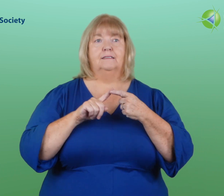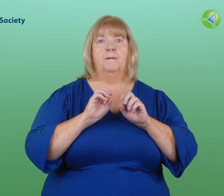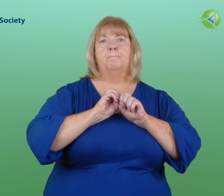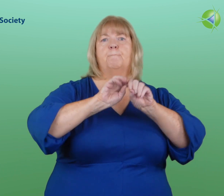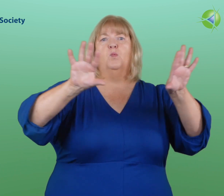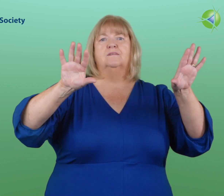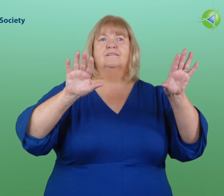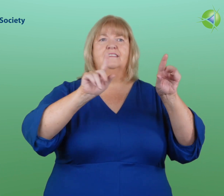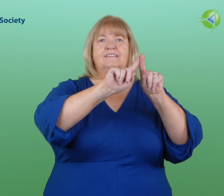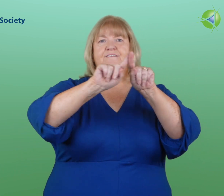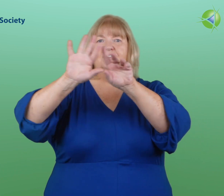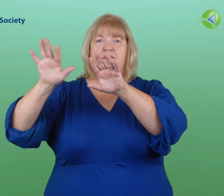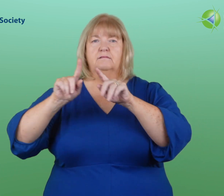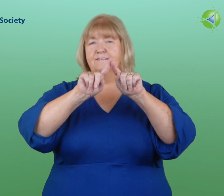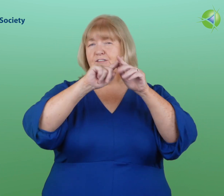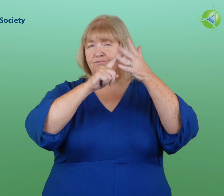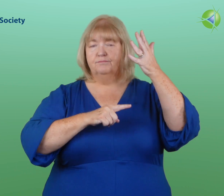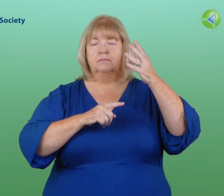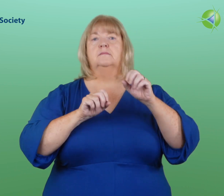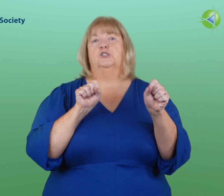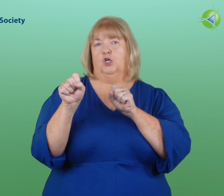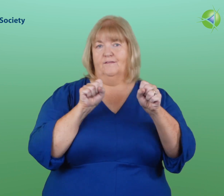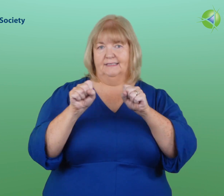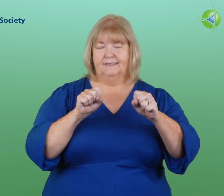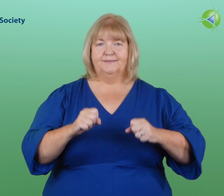and the postal sector